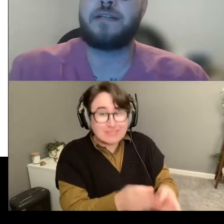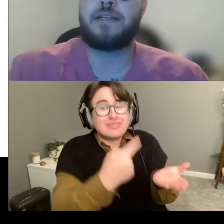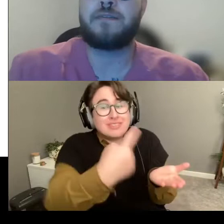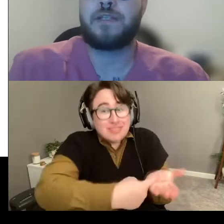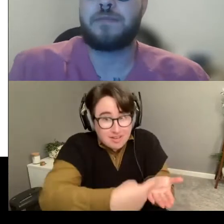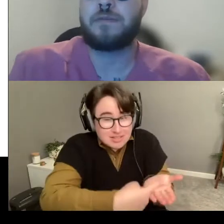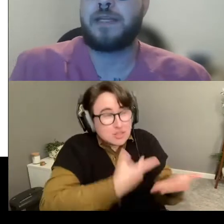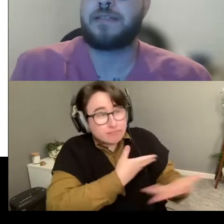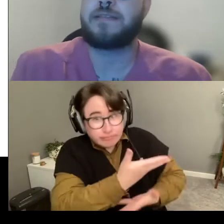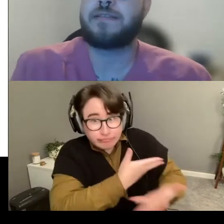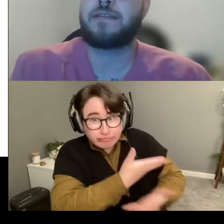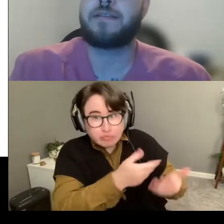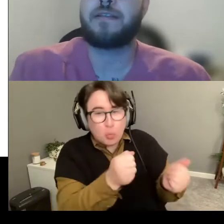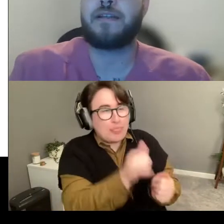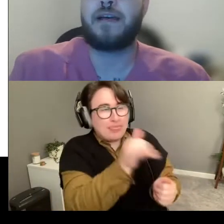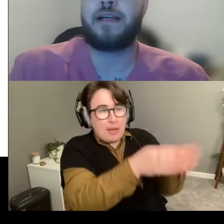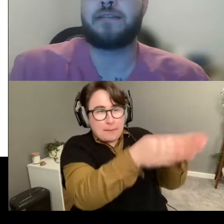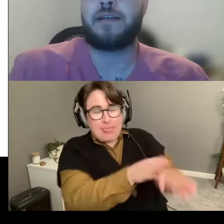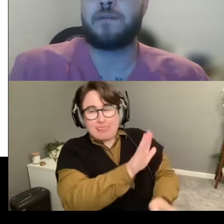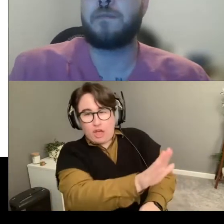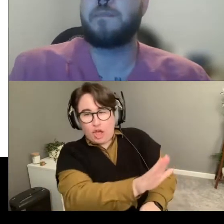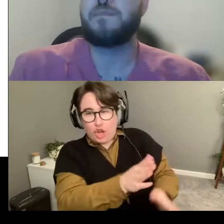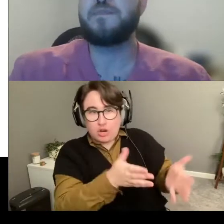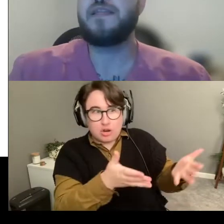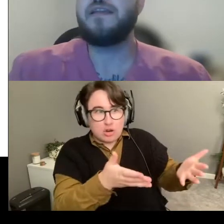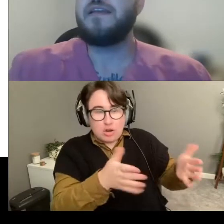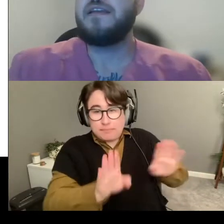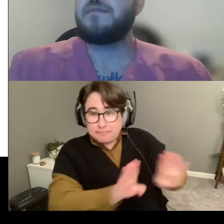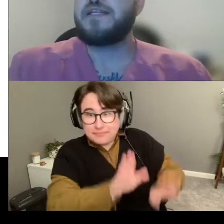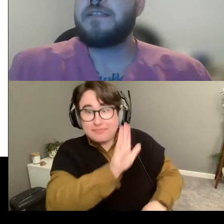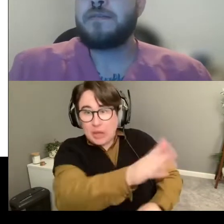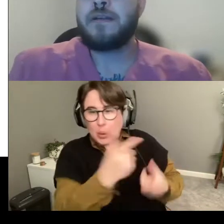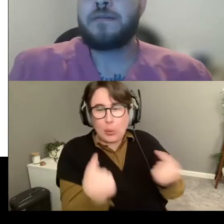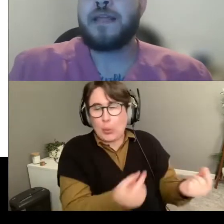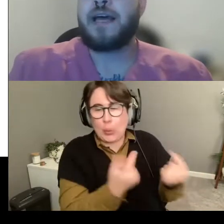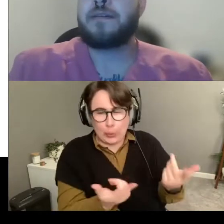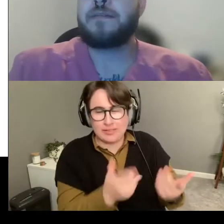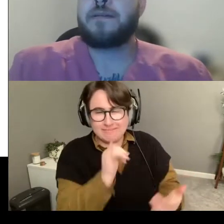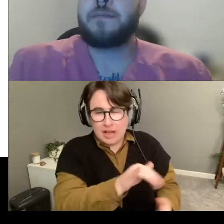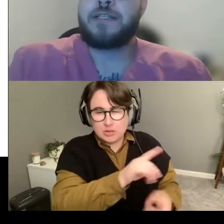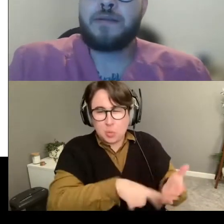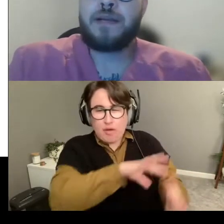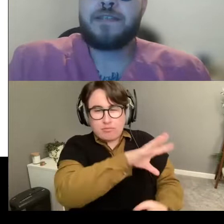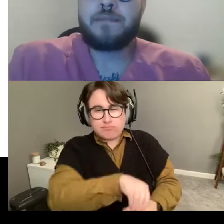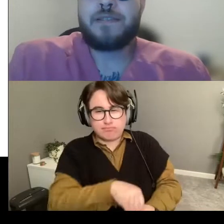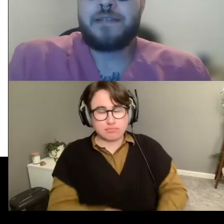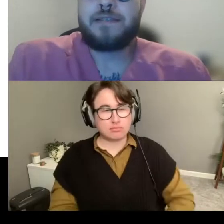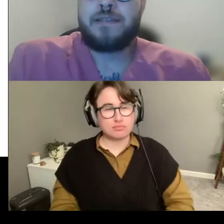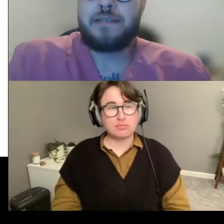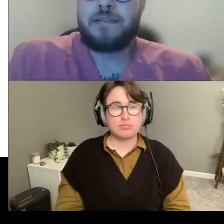on an individual, patient-centered level. We do know that we have some statistics